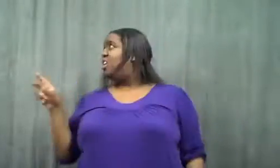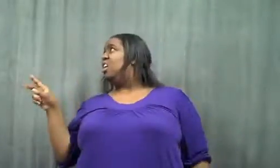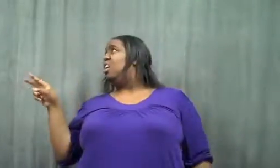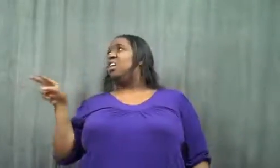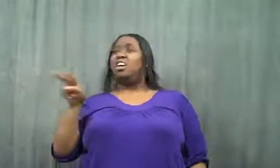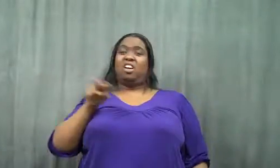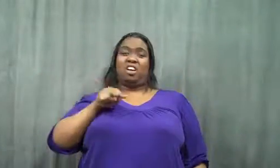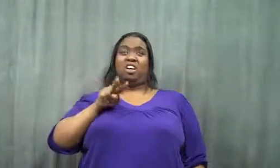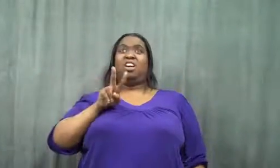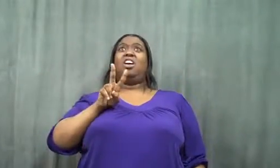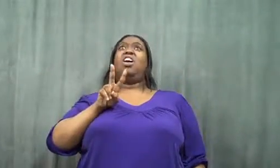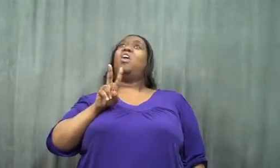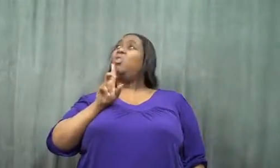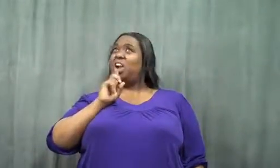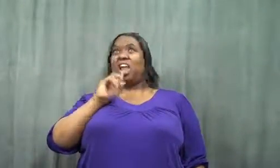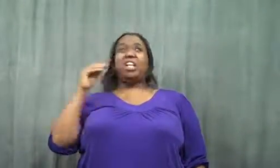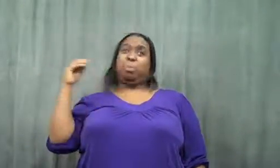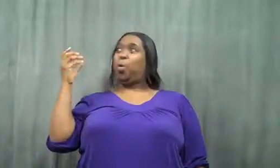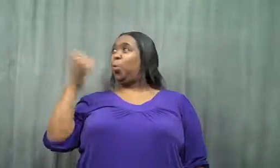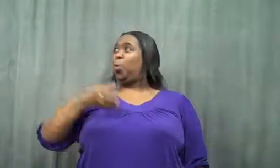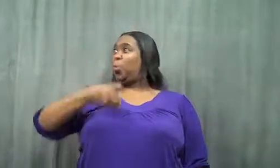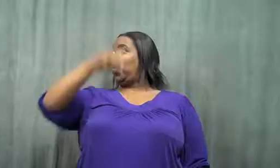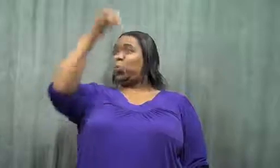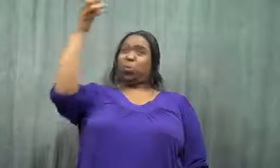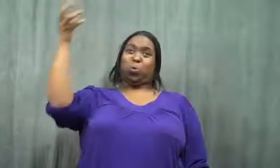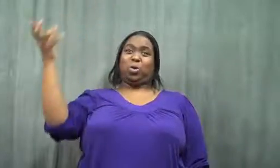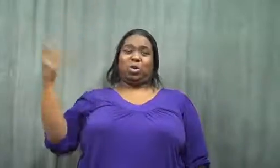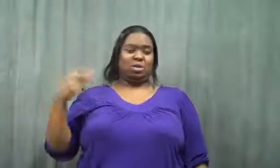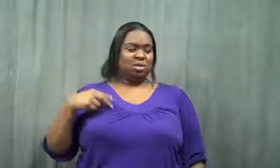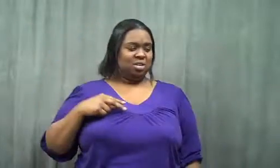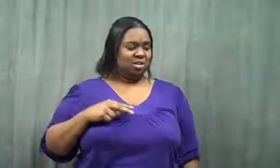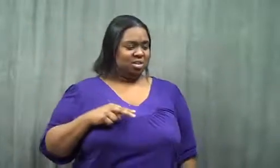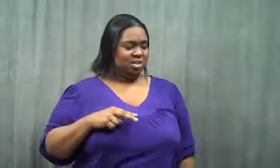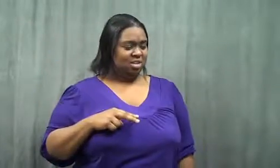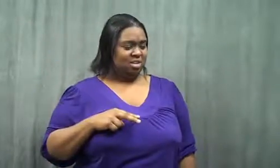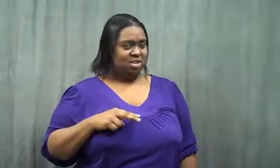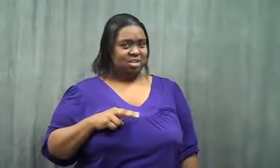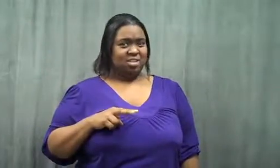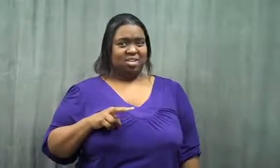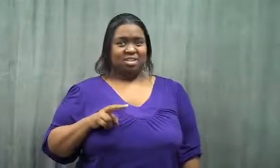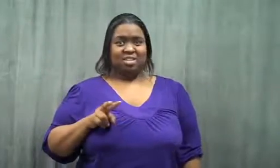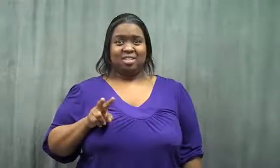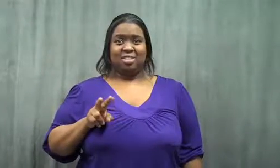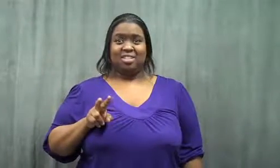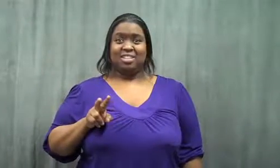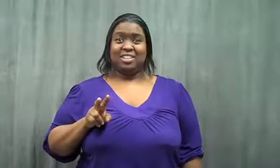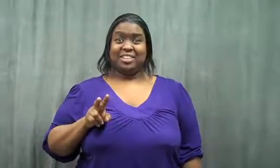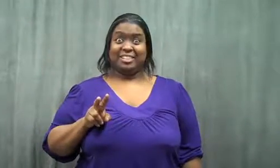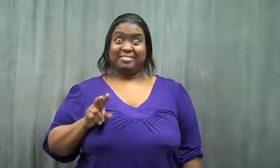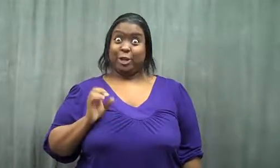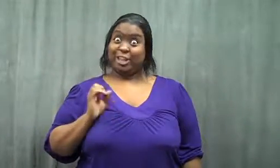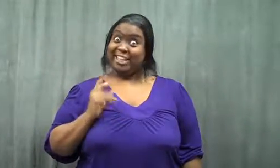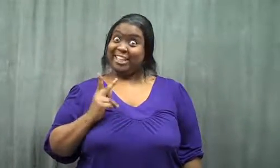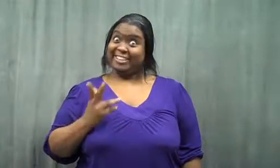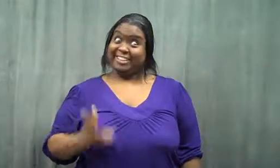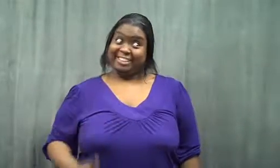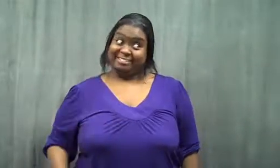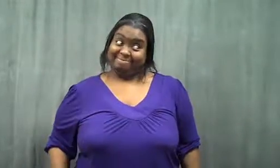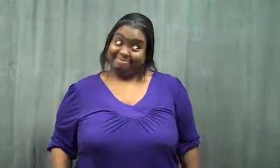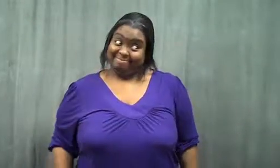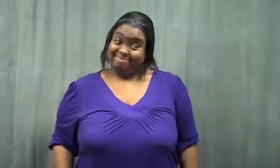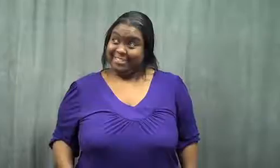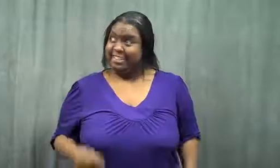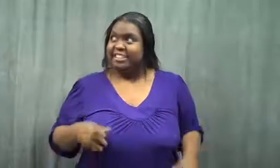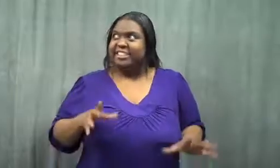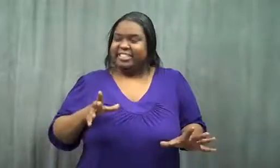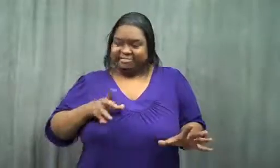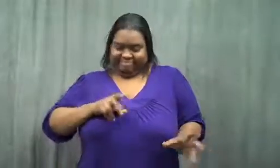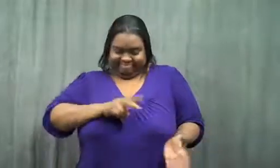She looked and said, "A light pole." Ok!